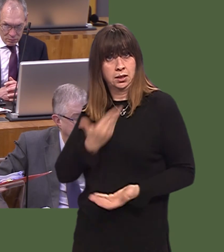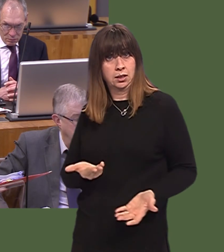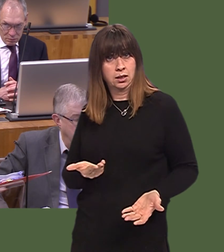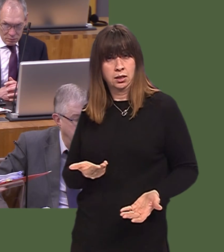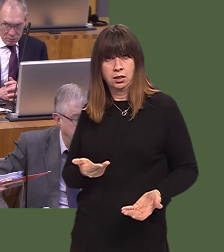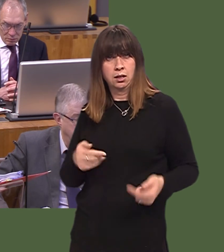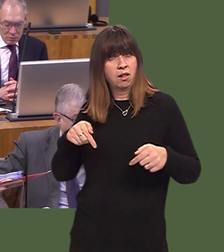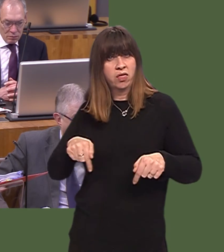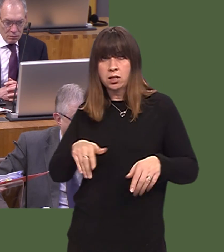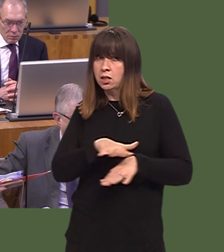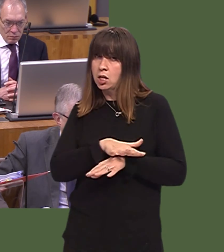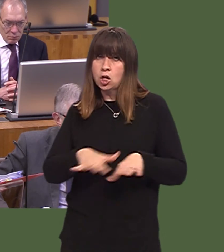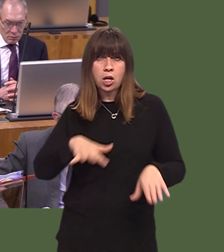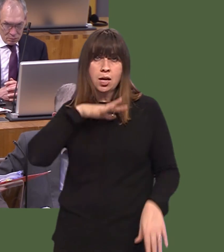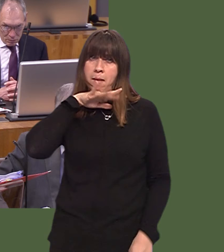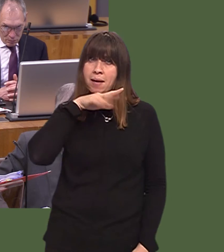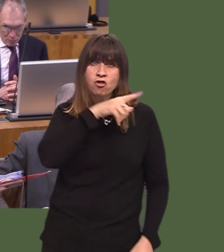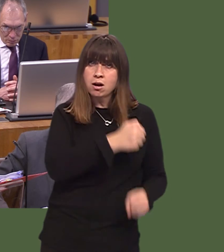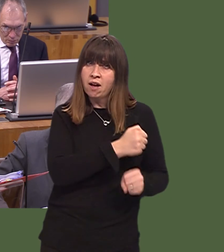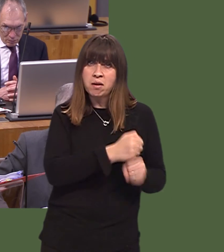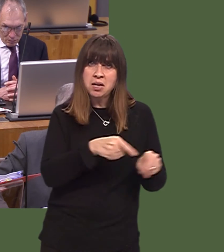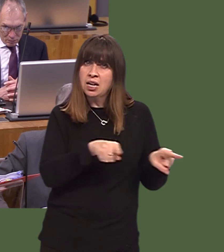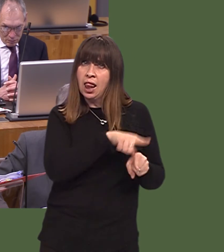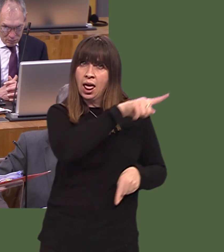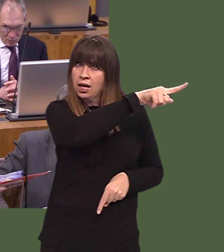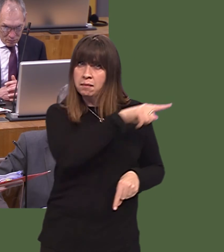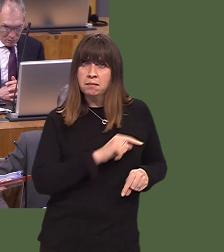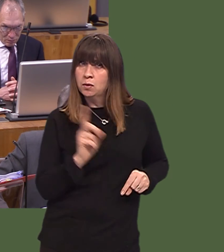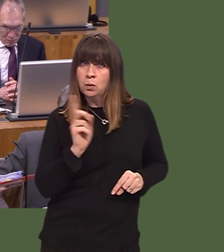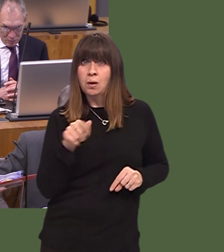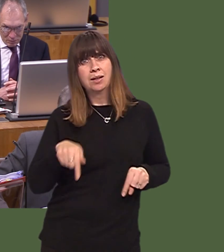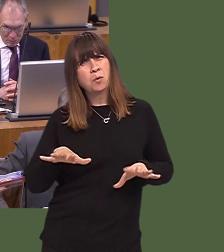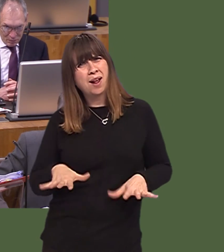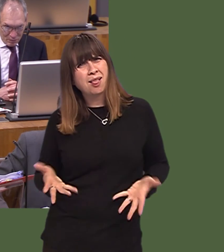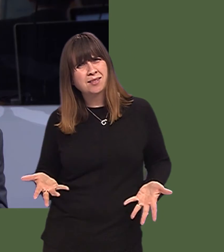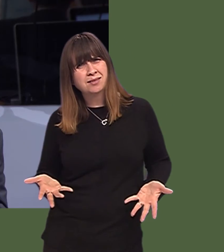This is not the current US Government that weíre talking about here; this is Wales.